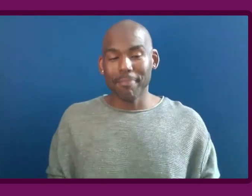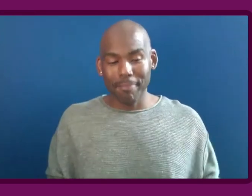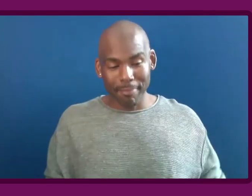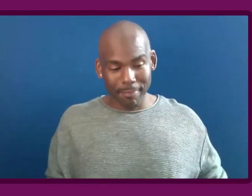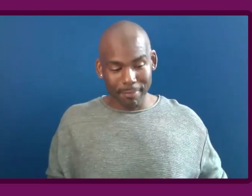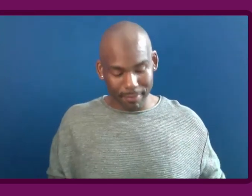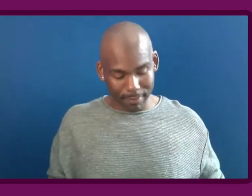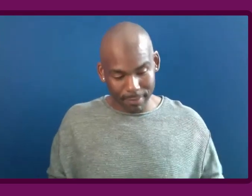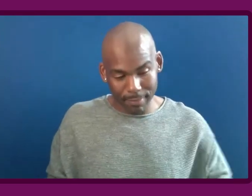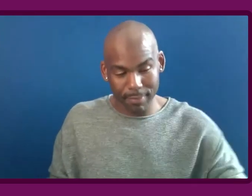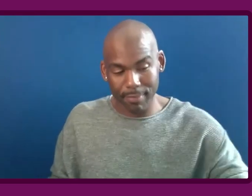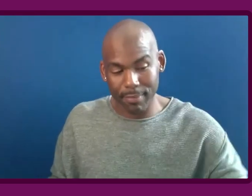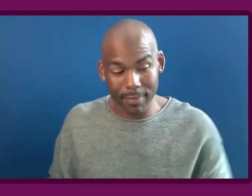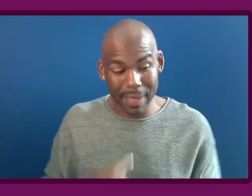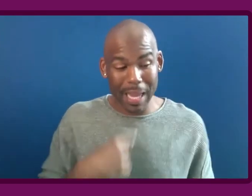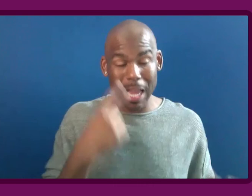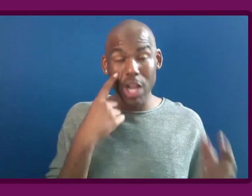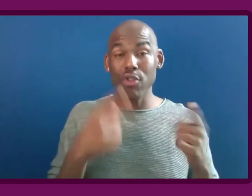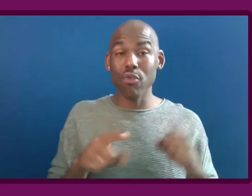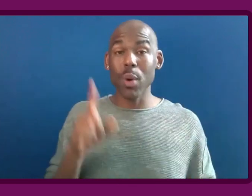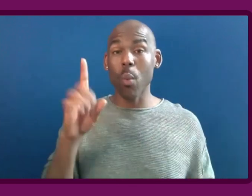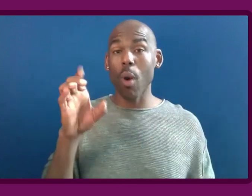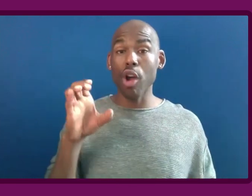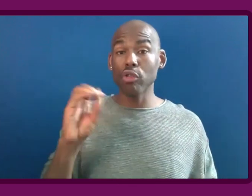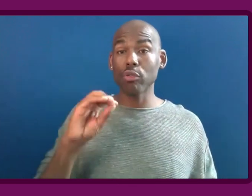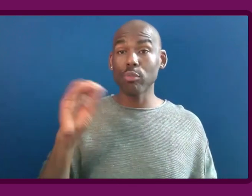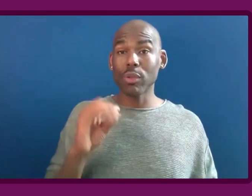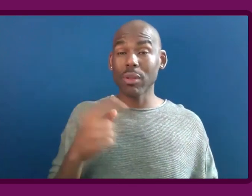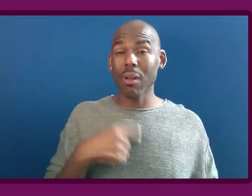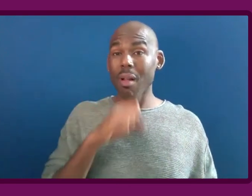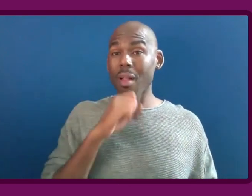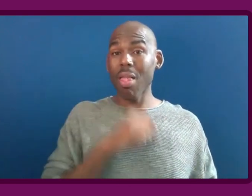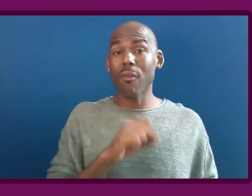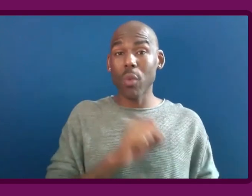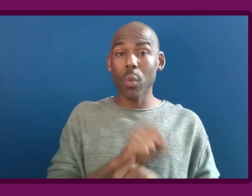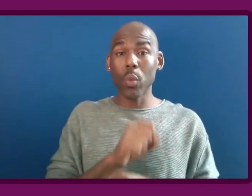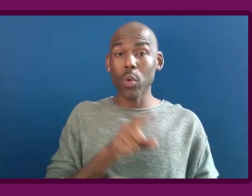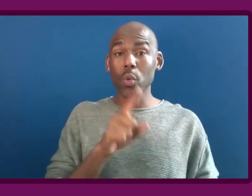like we talked about, but we're definitely as women globally brought up to not want to